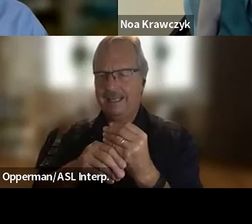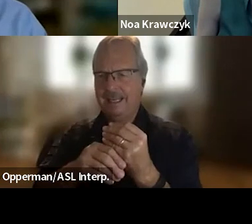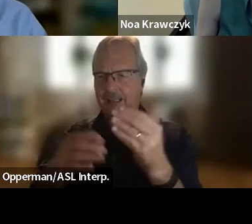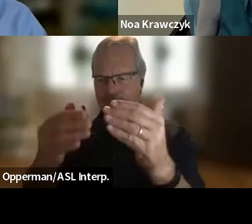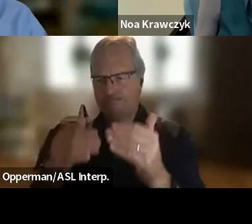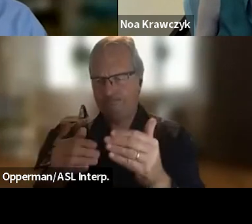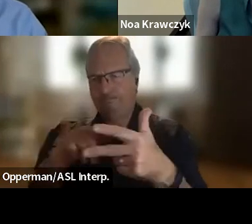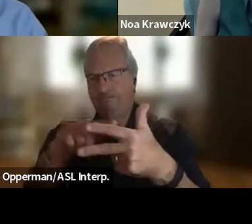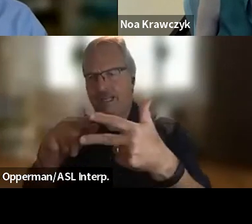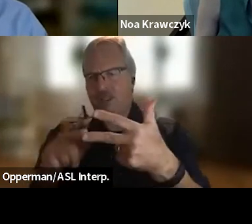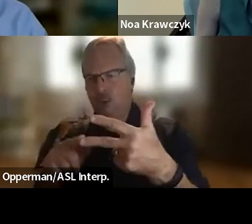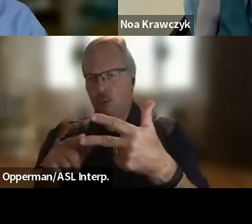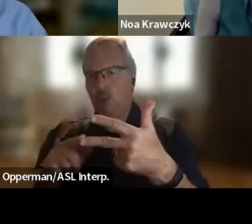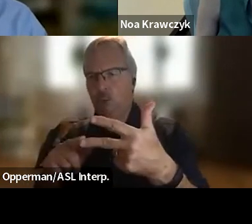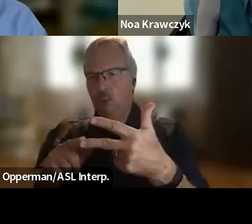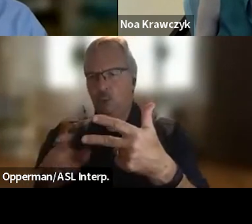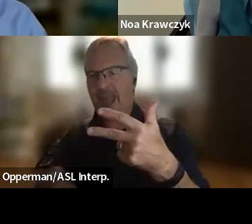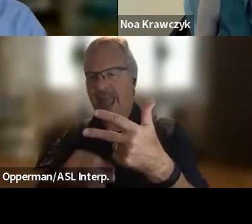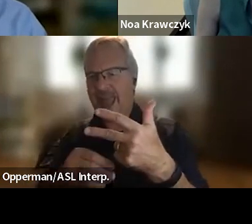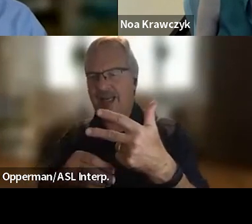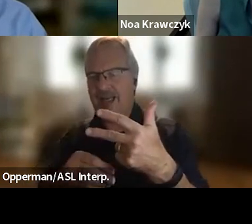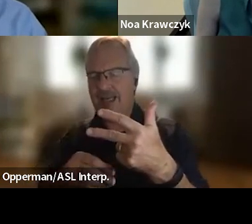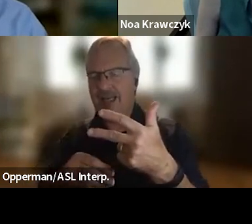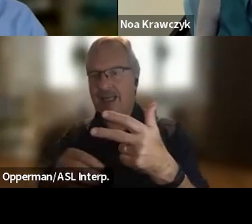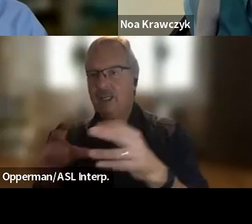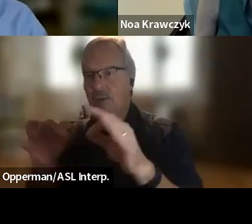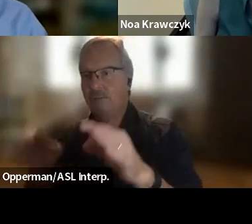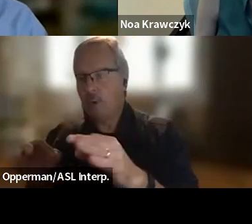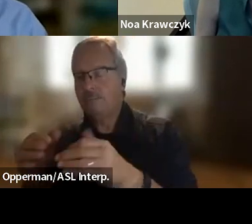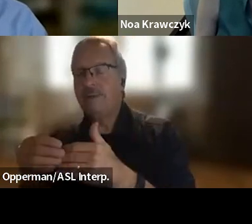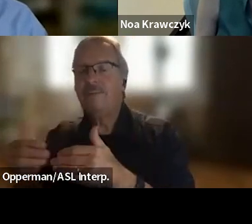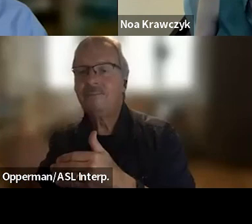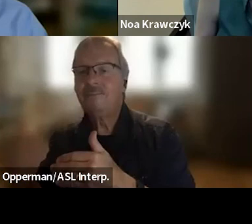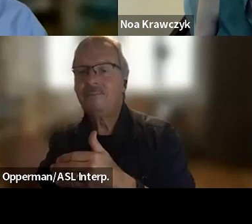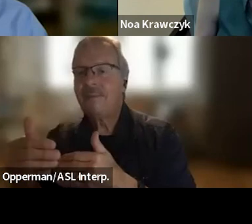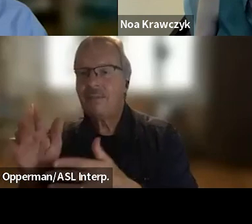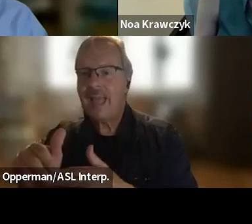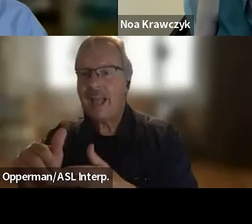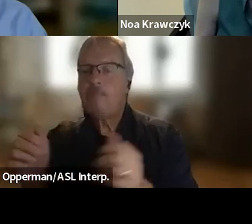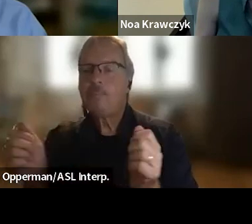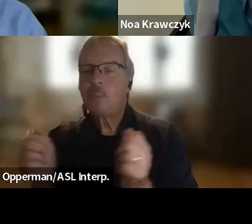the additional forms of medication to follow, with that comes pros and cons.